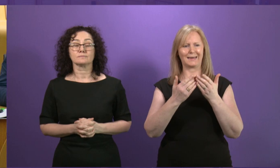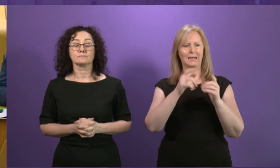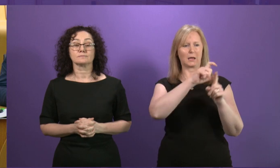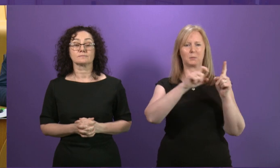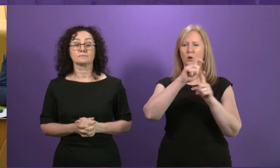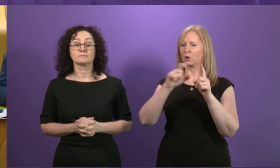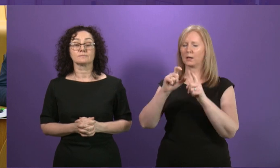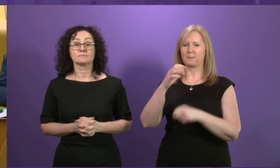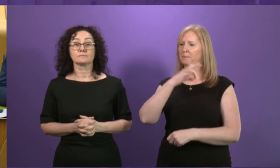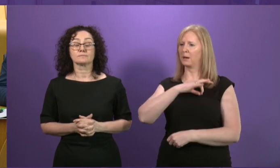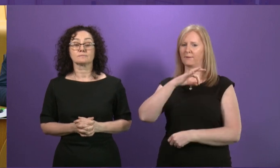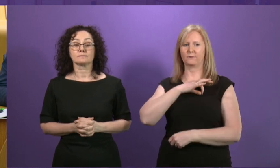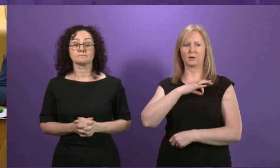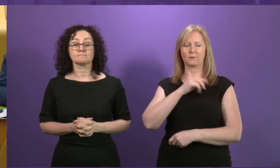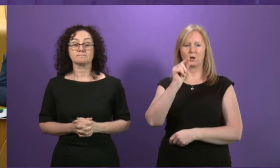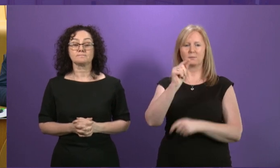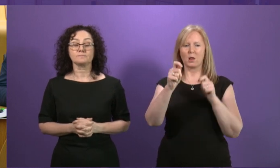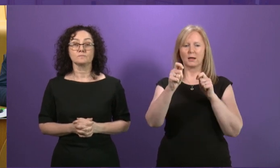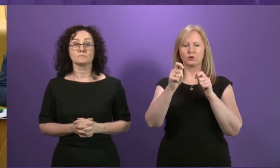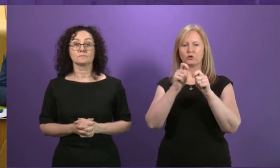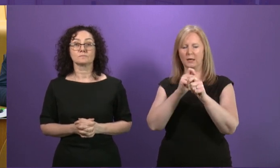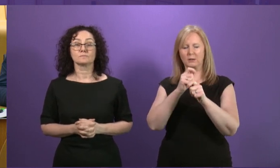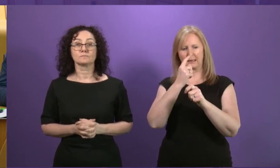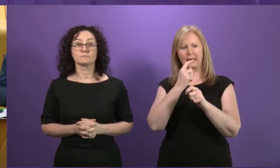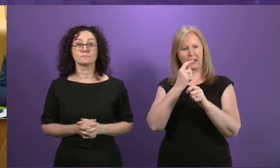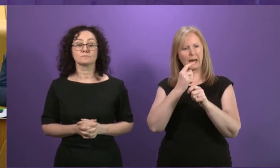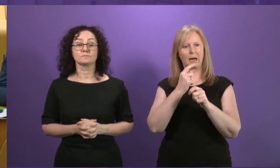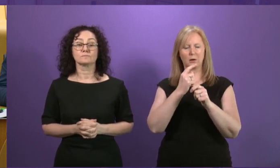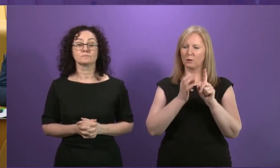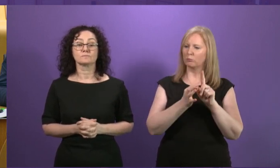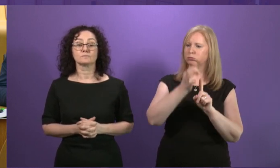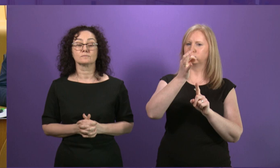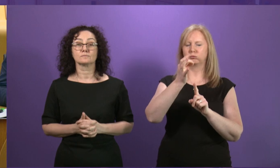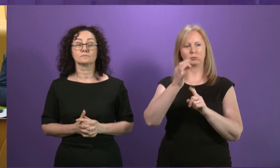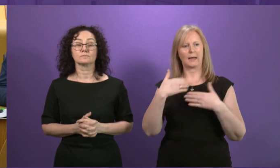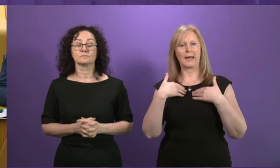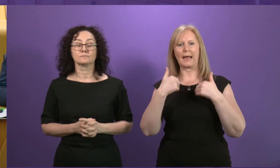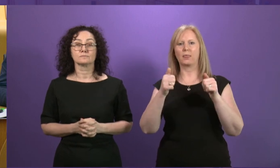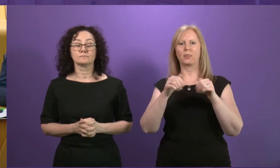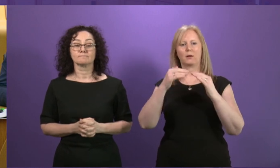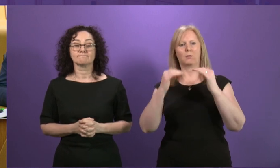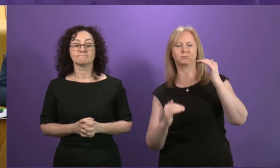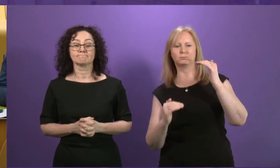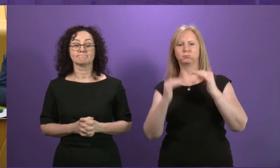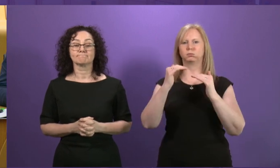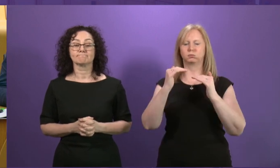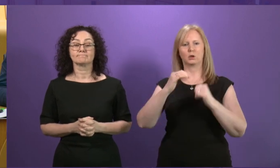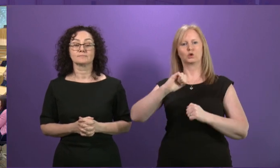from this small change, which would make a big difference to tackling the health inequality that continues to blight Scotland?